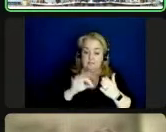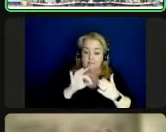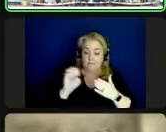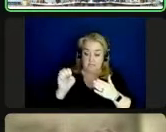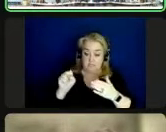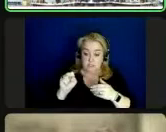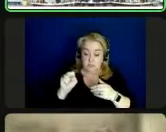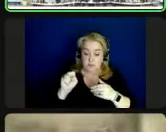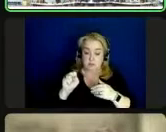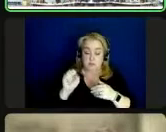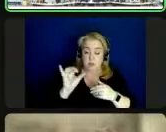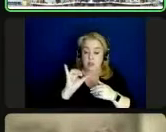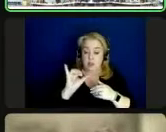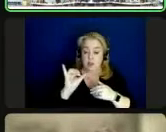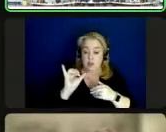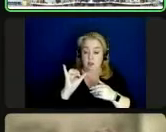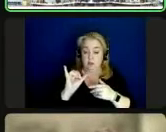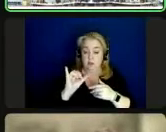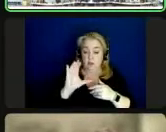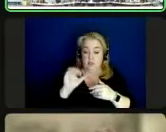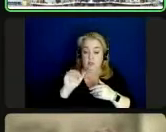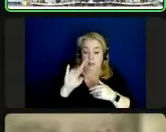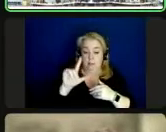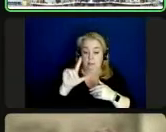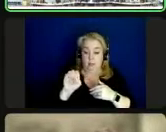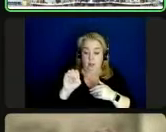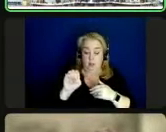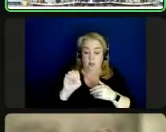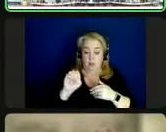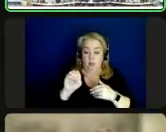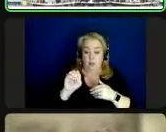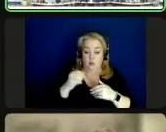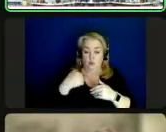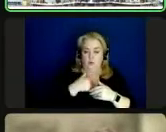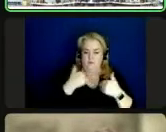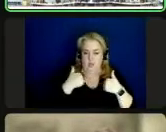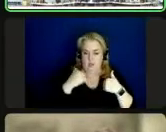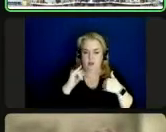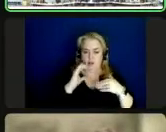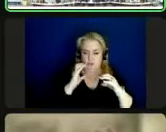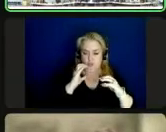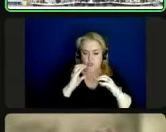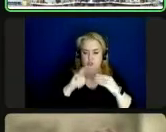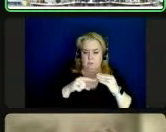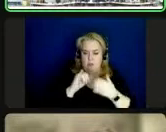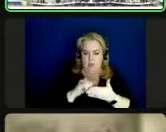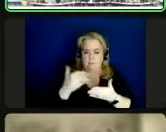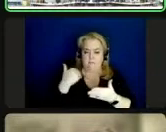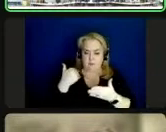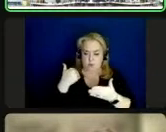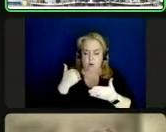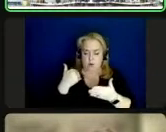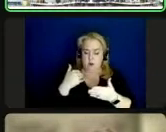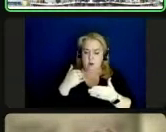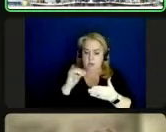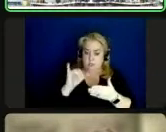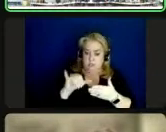CONSIDER OTHER REVENUE OPTIONS